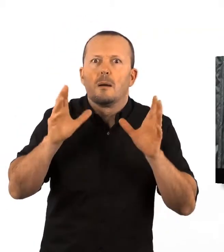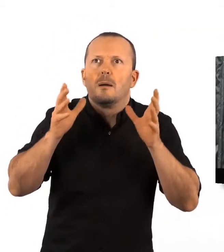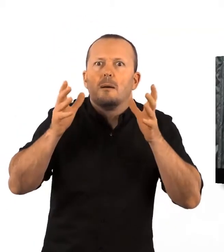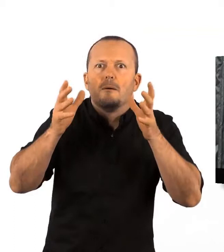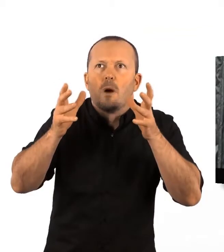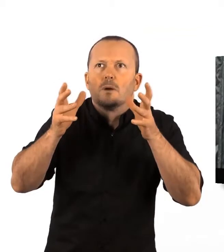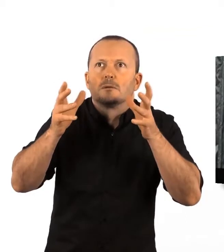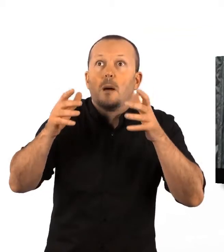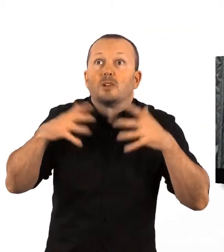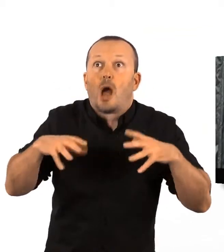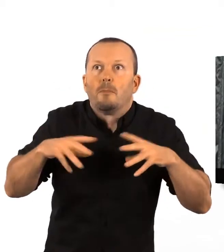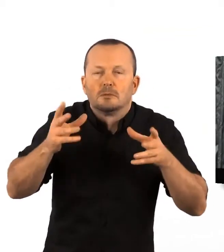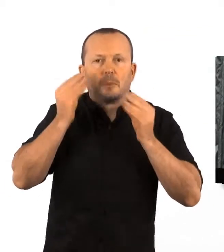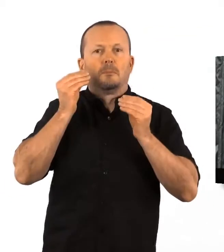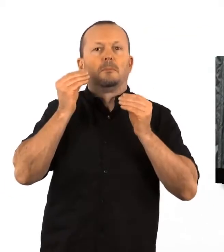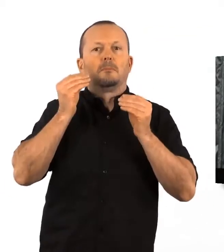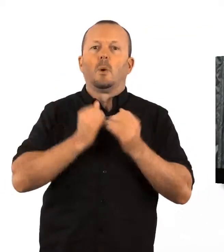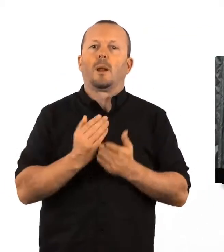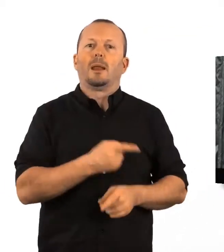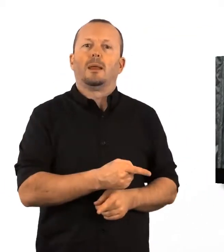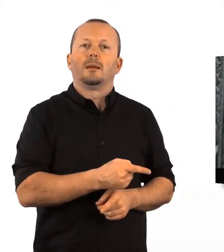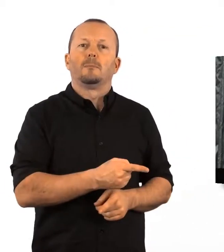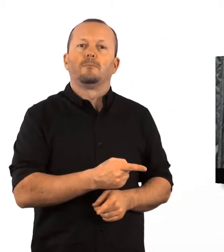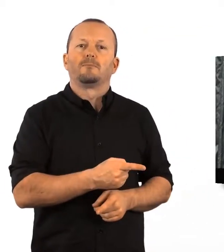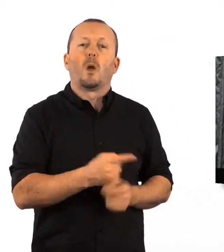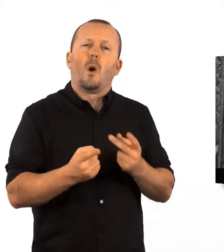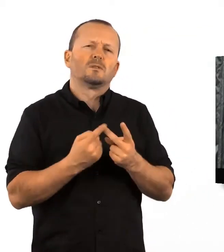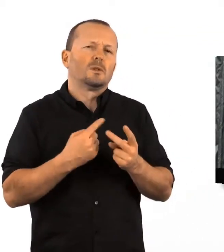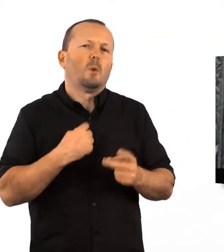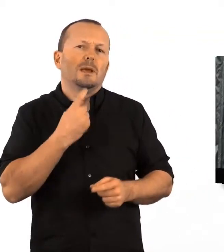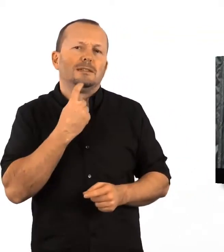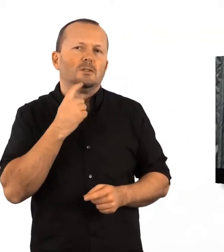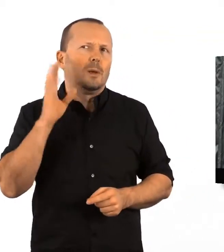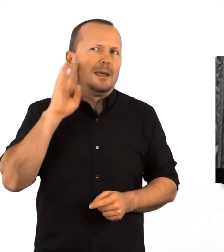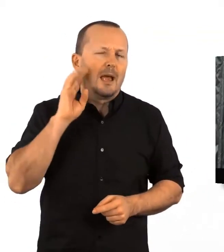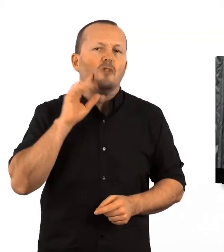to. Knowing that it’s easier to hear and remember the last word of a sentence rather